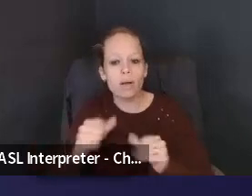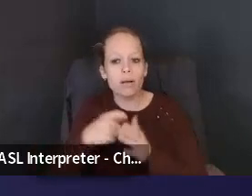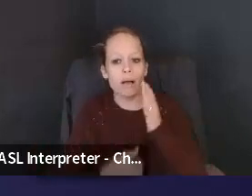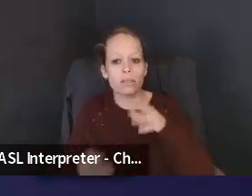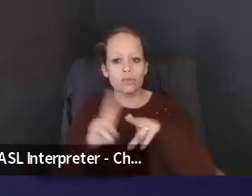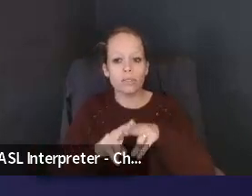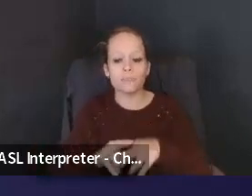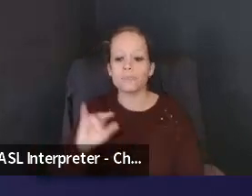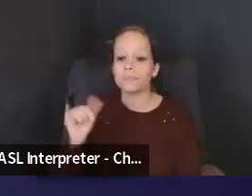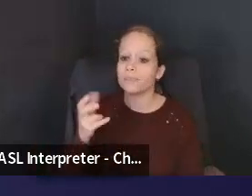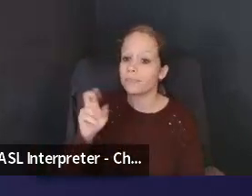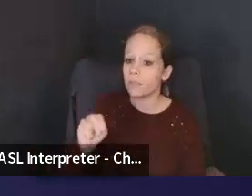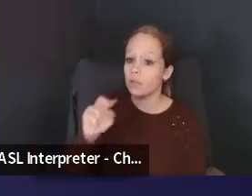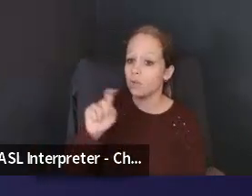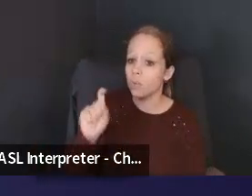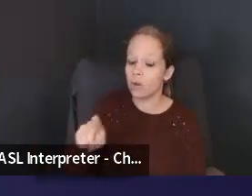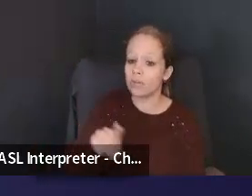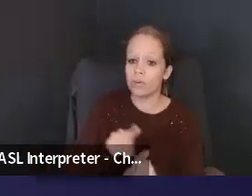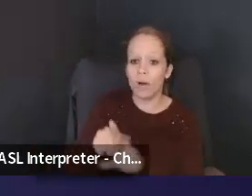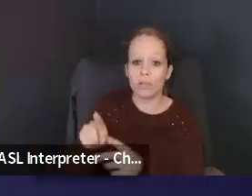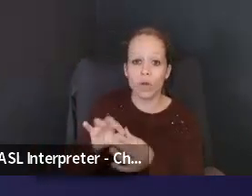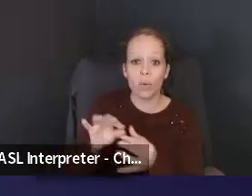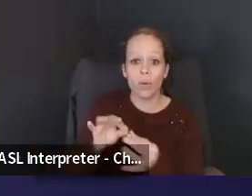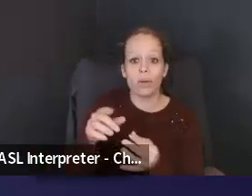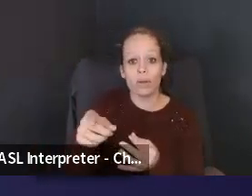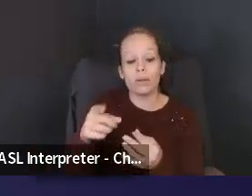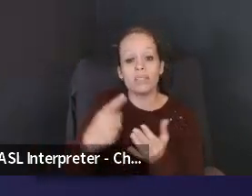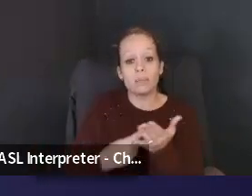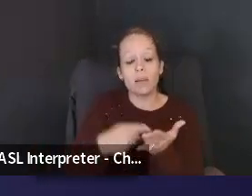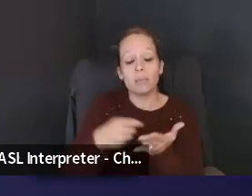brings to mind the fact though sometimes you put in the budget for one thing and things totally